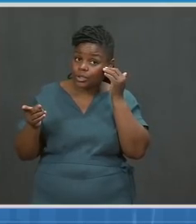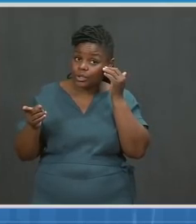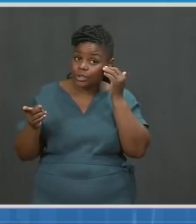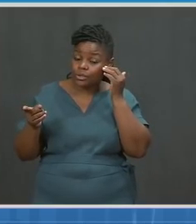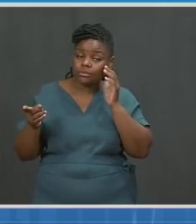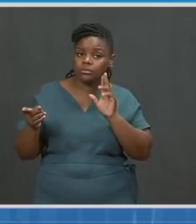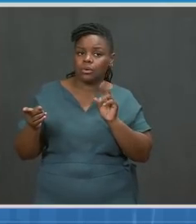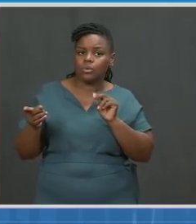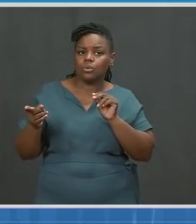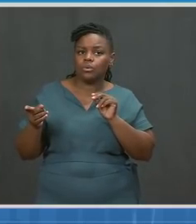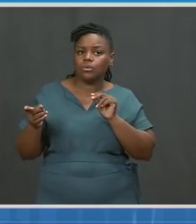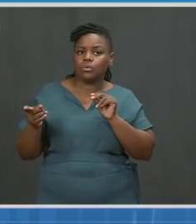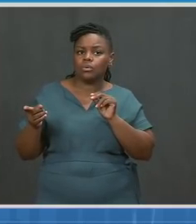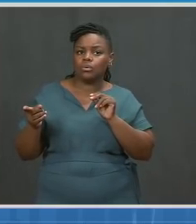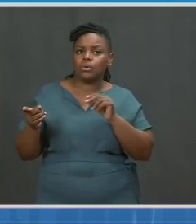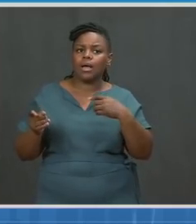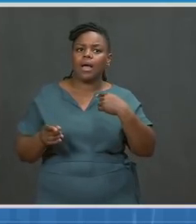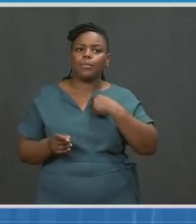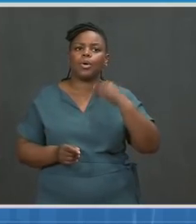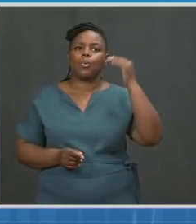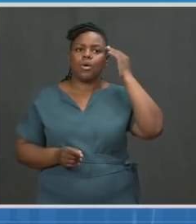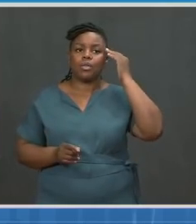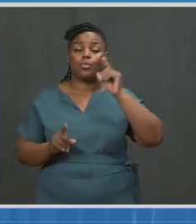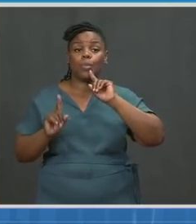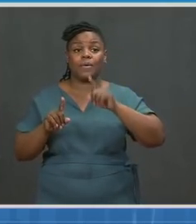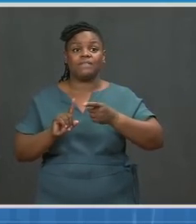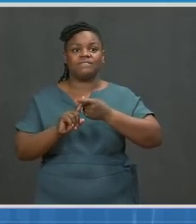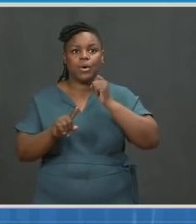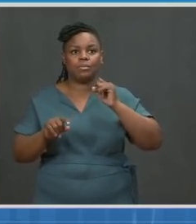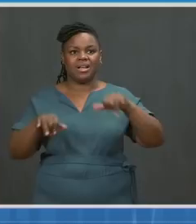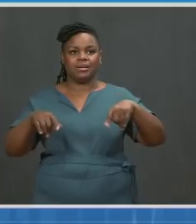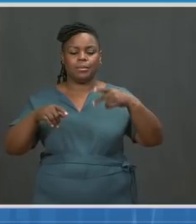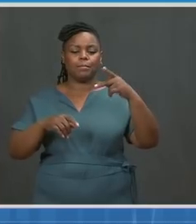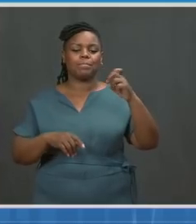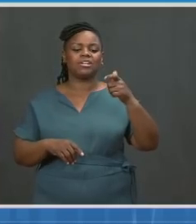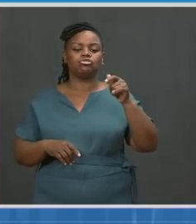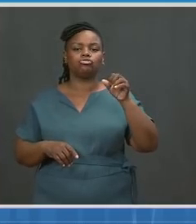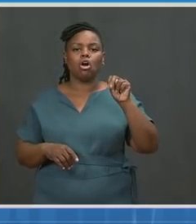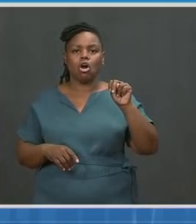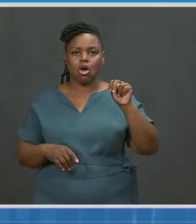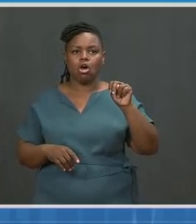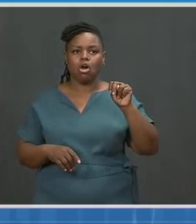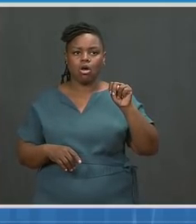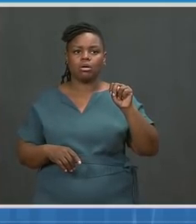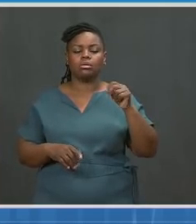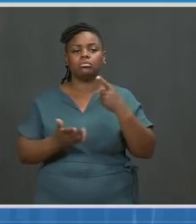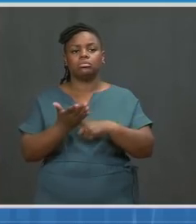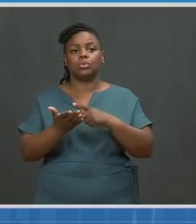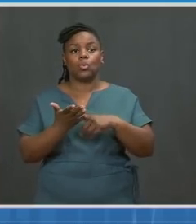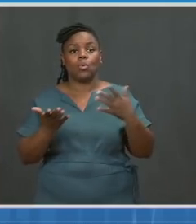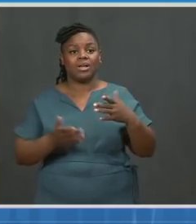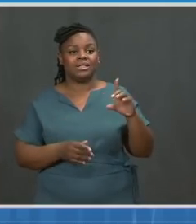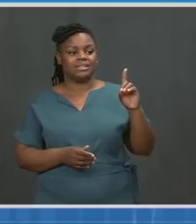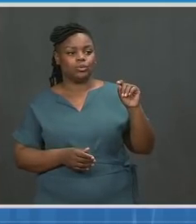Dr. Walensky: Yeah, I'm aware of those reports. I don't necessarily want to comment on what the DOD is doing in investigating in their own investigations.